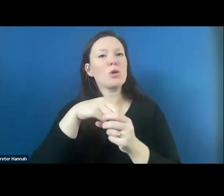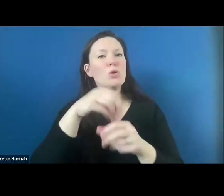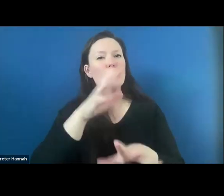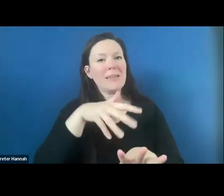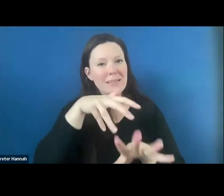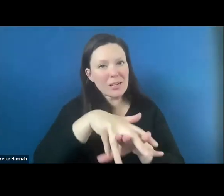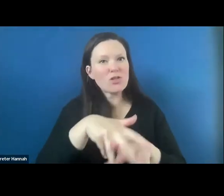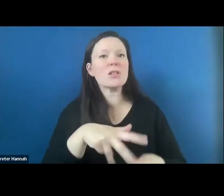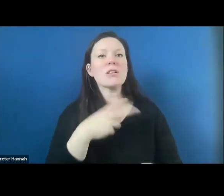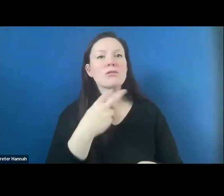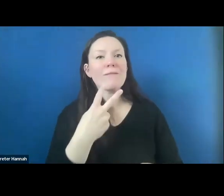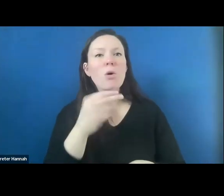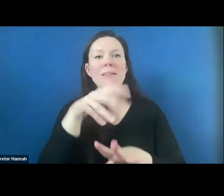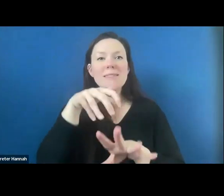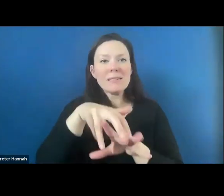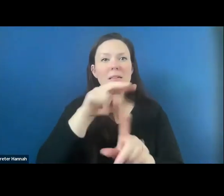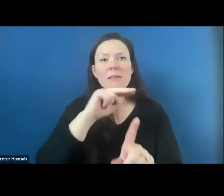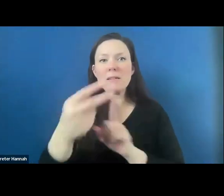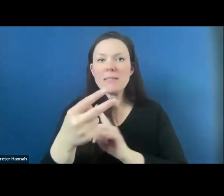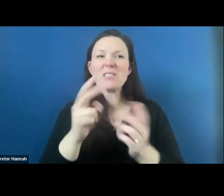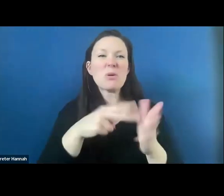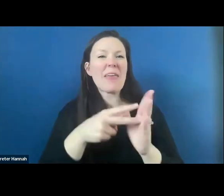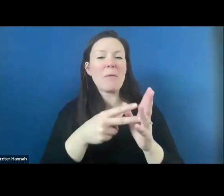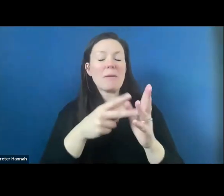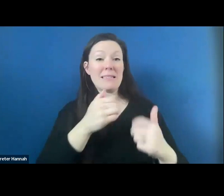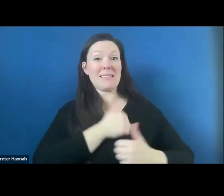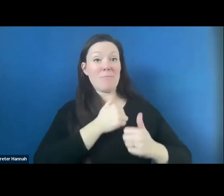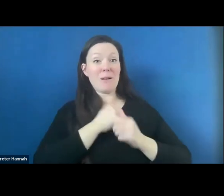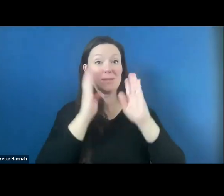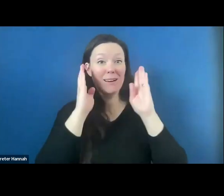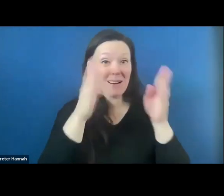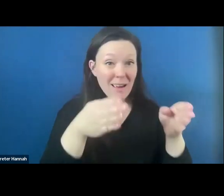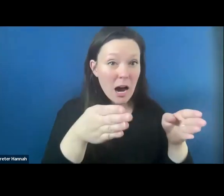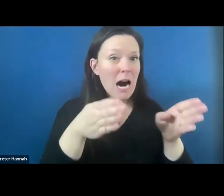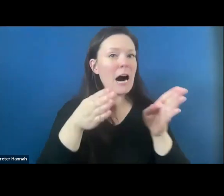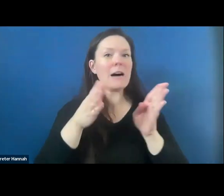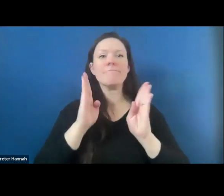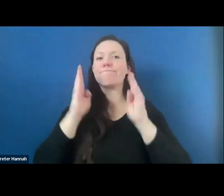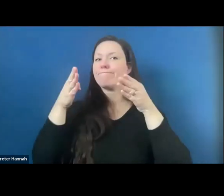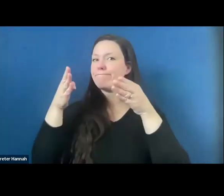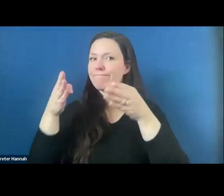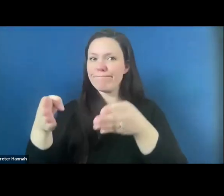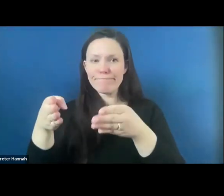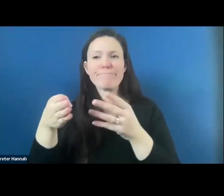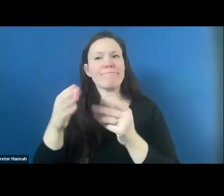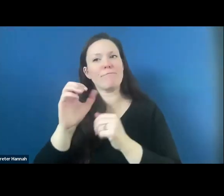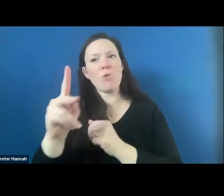must divest from the military, must divest from colonialism, and really return to that right relationship